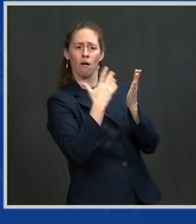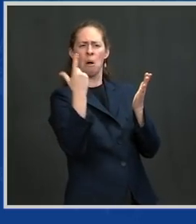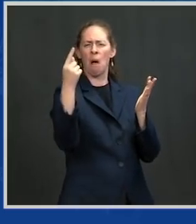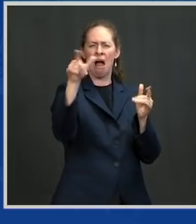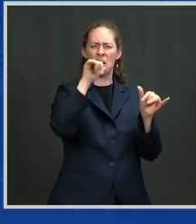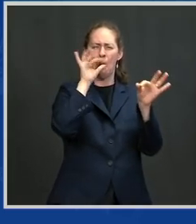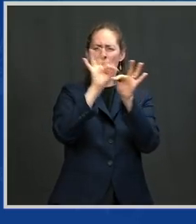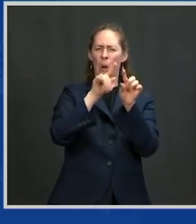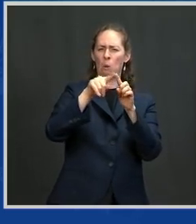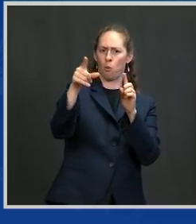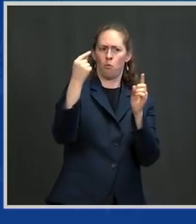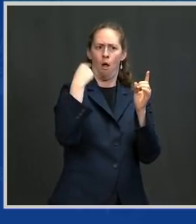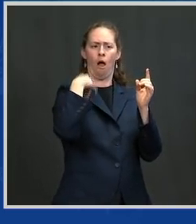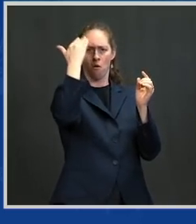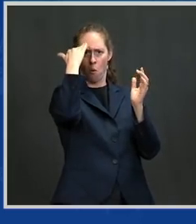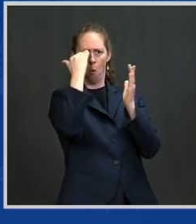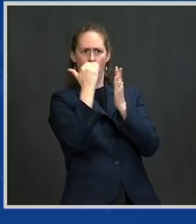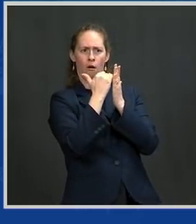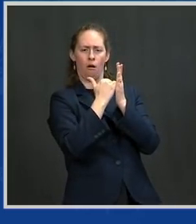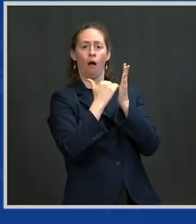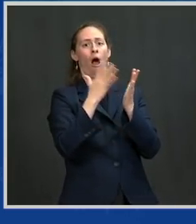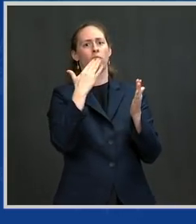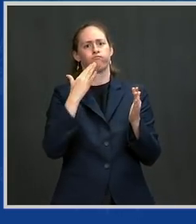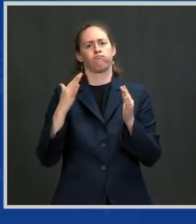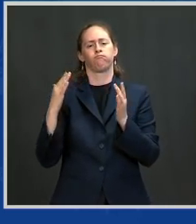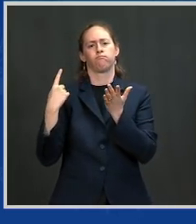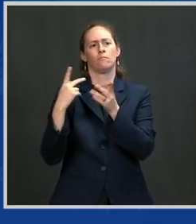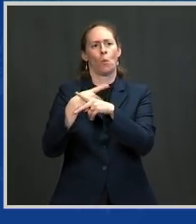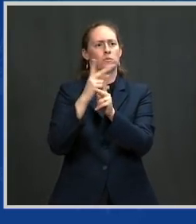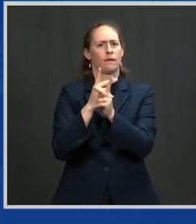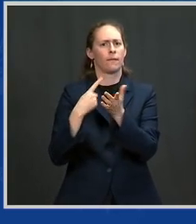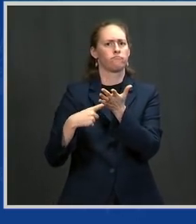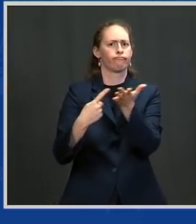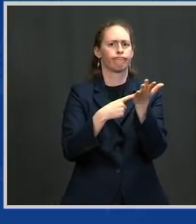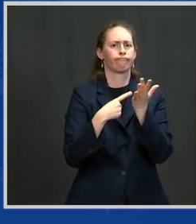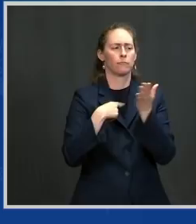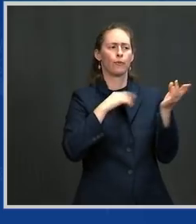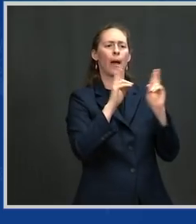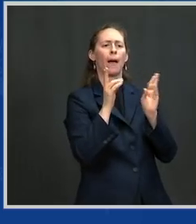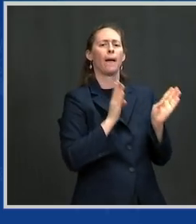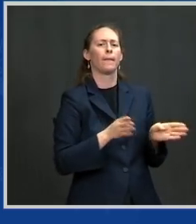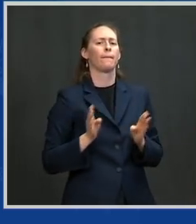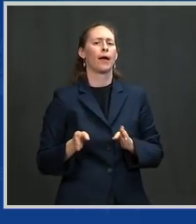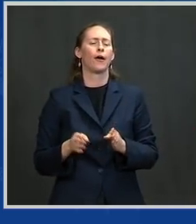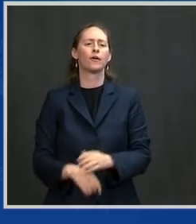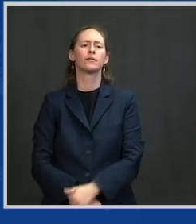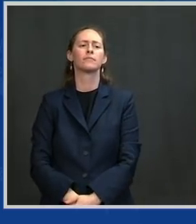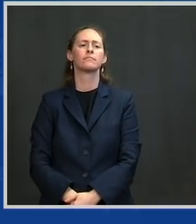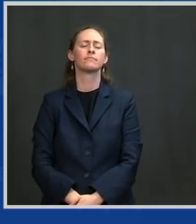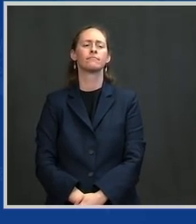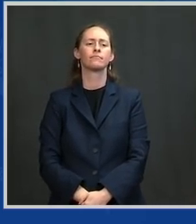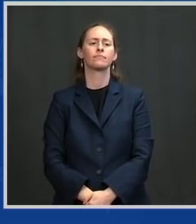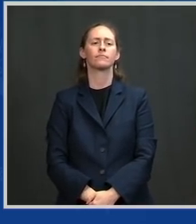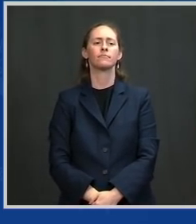And so the interesting thing is, I know -- and I'm not being critical of the press -- I really mean this; I give you my word --